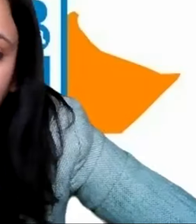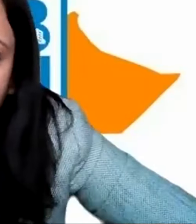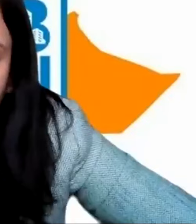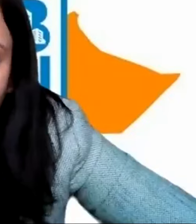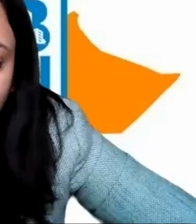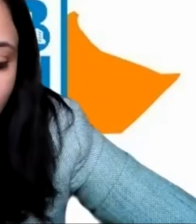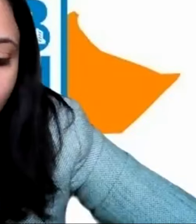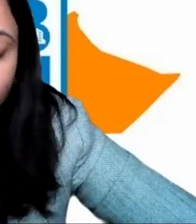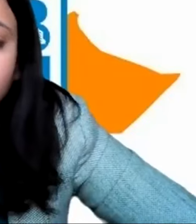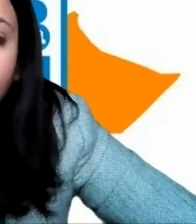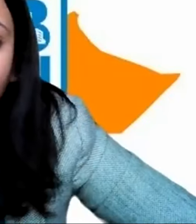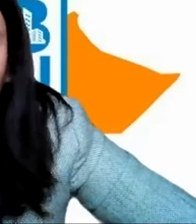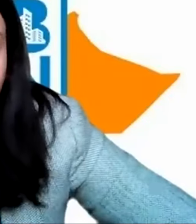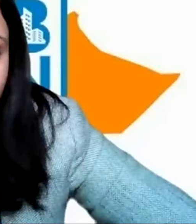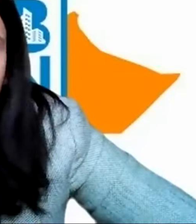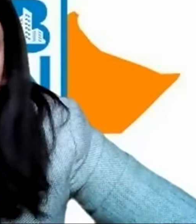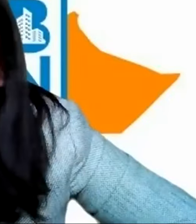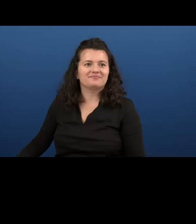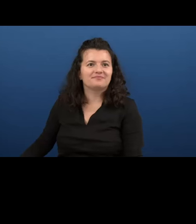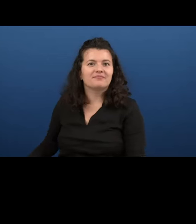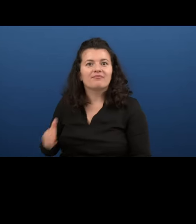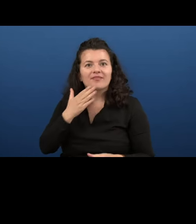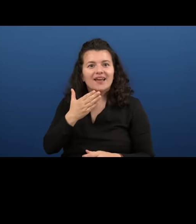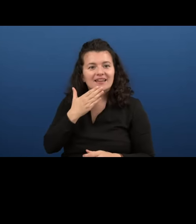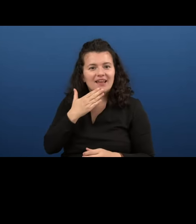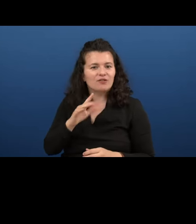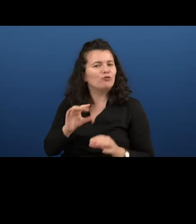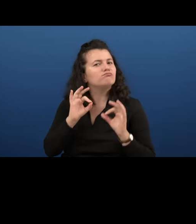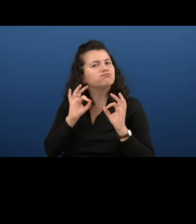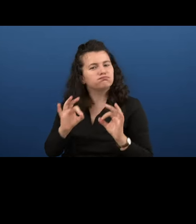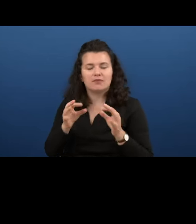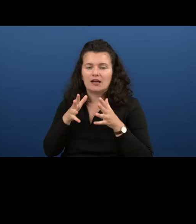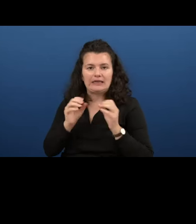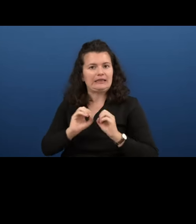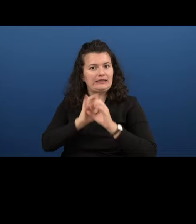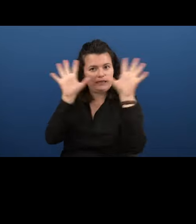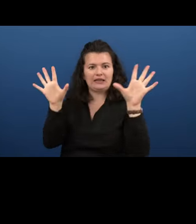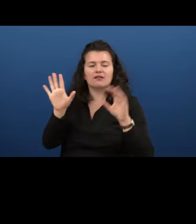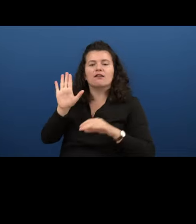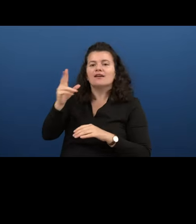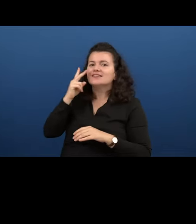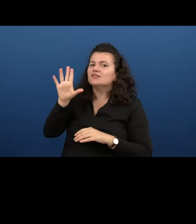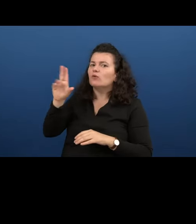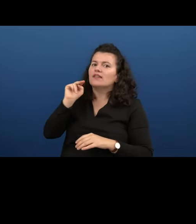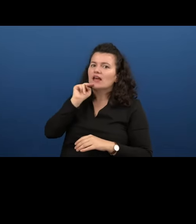presentation about what you're doing as chairperson of the Nigerian business disability network,